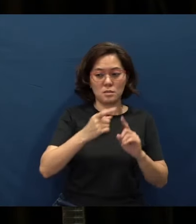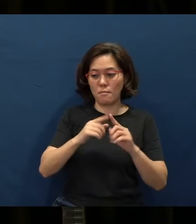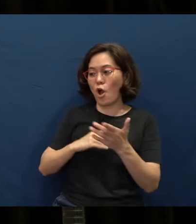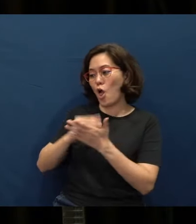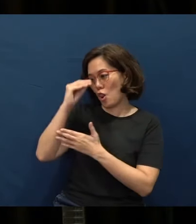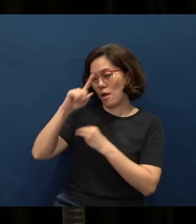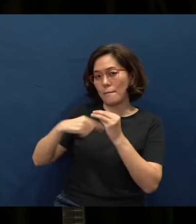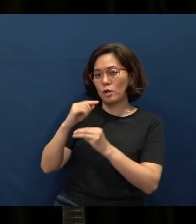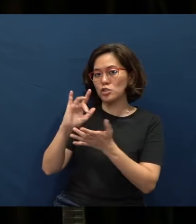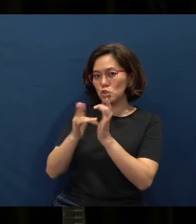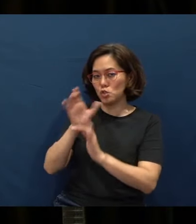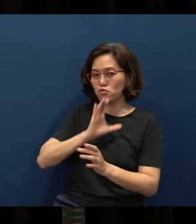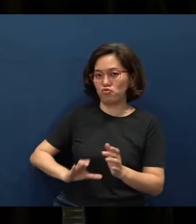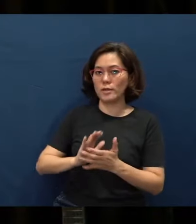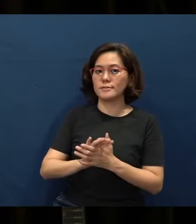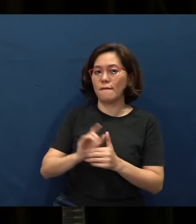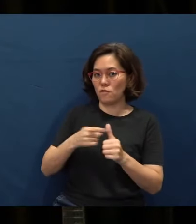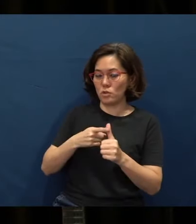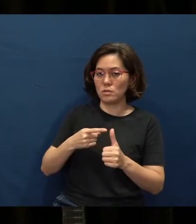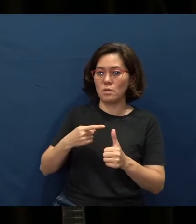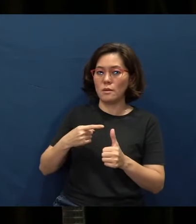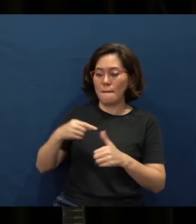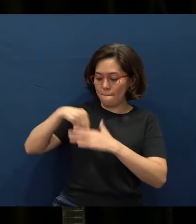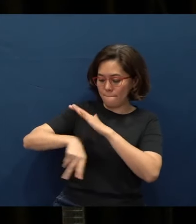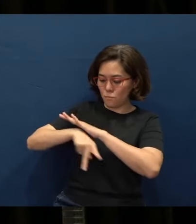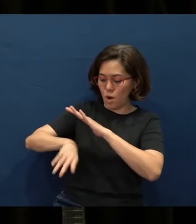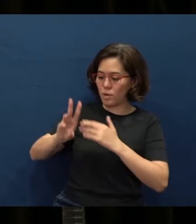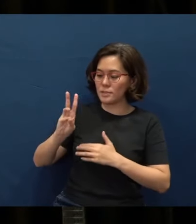I gave my life to Christ when I was in Primary 6.